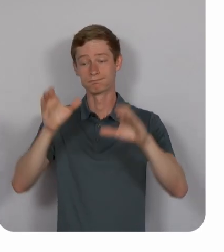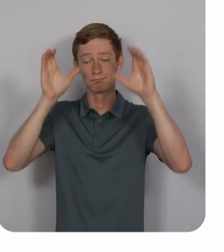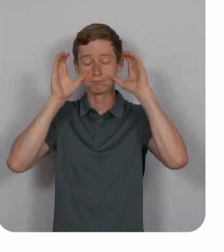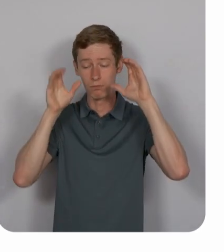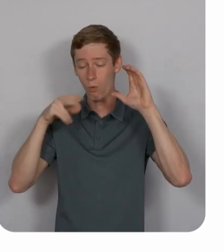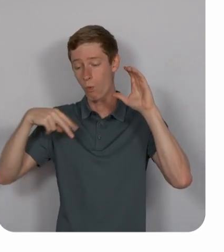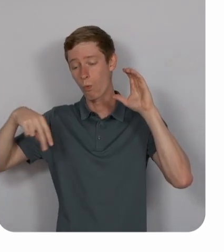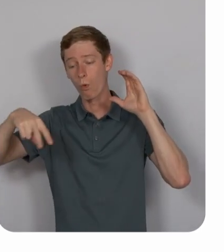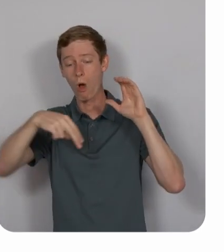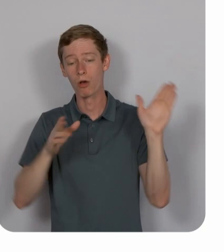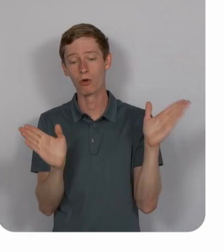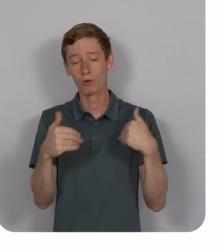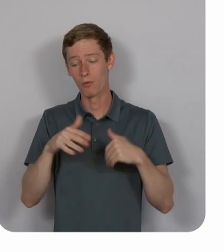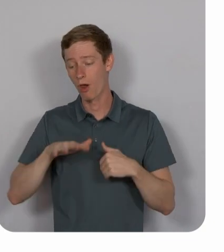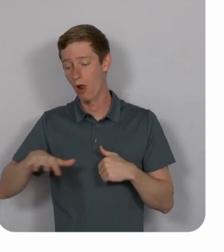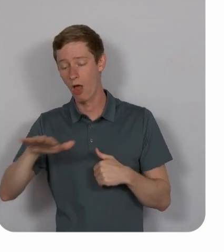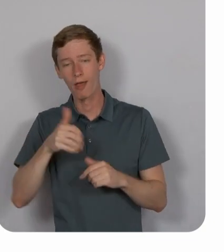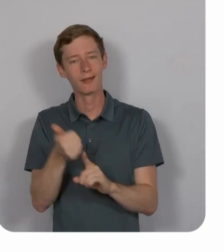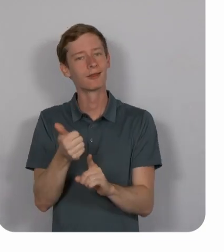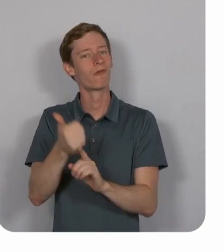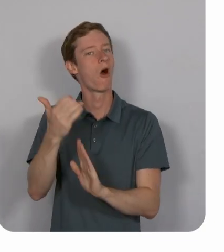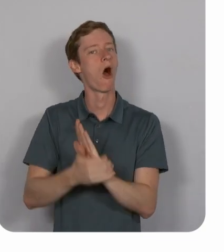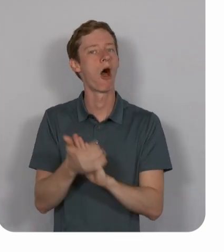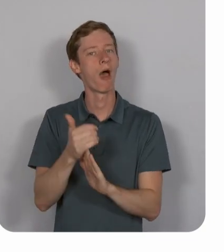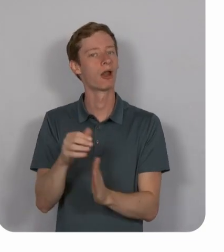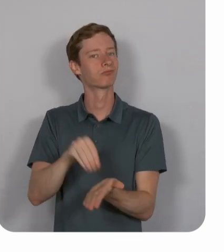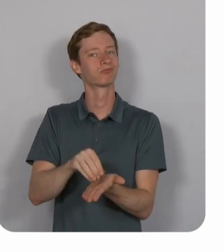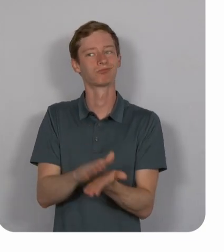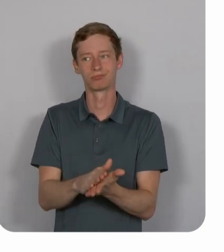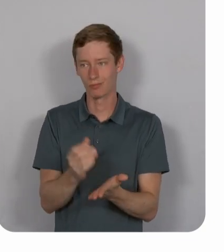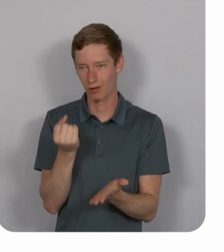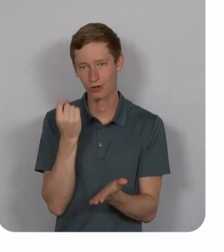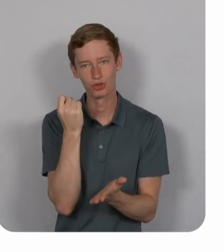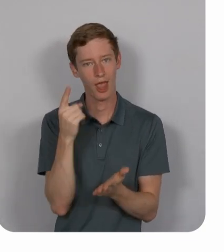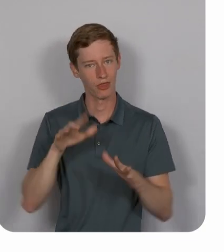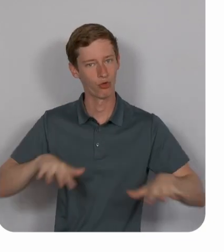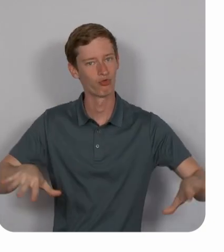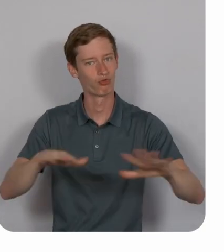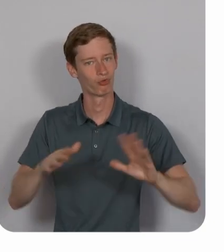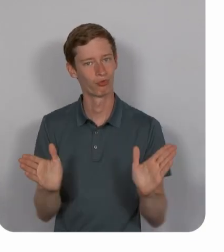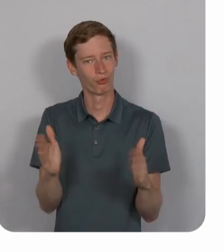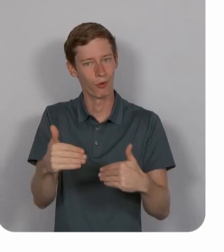a representation of the environment around you. Applications can use this data like they did with